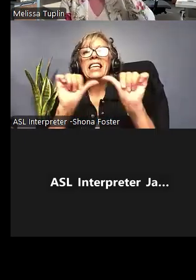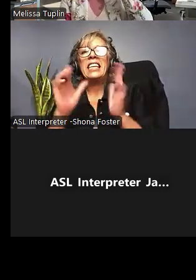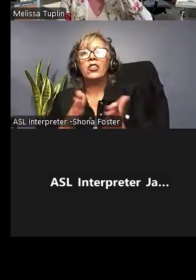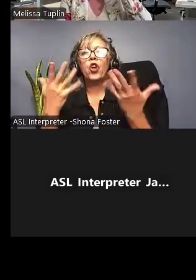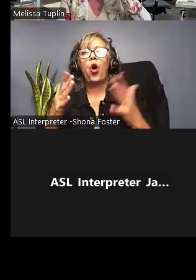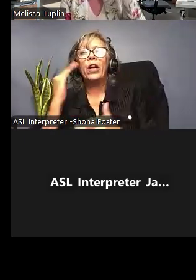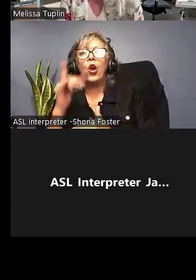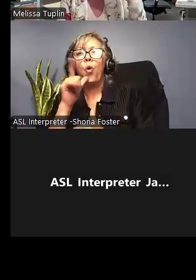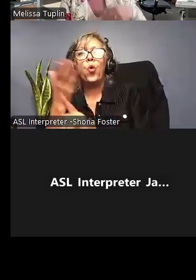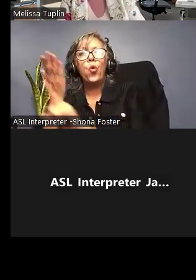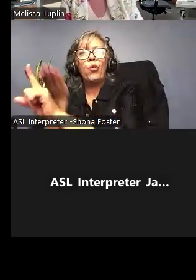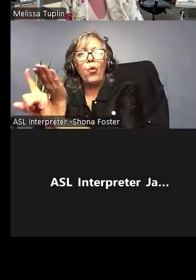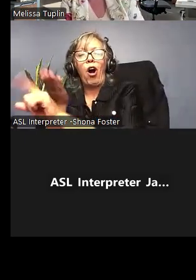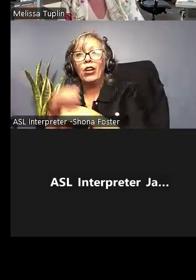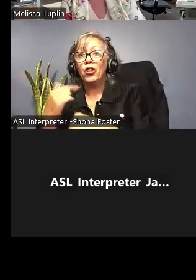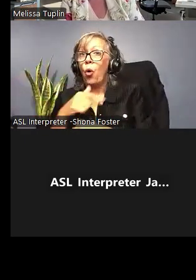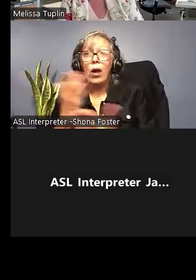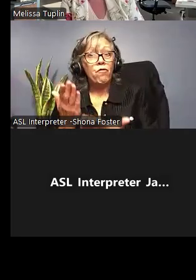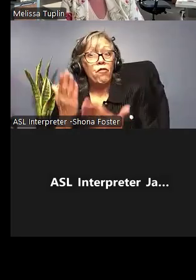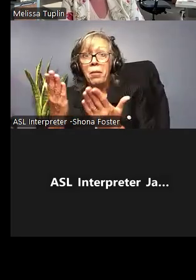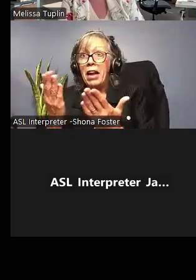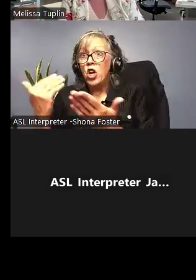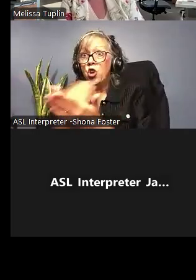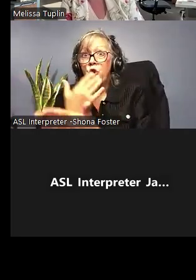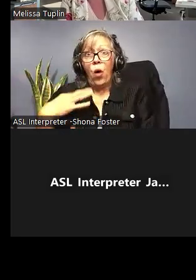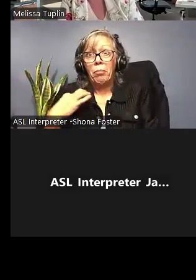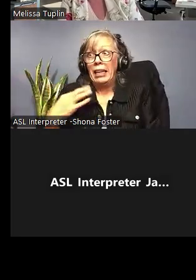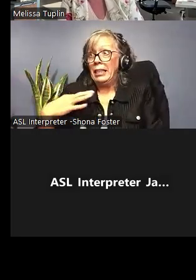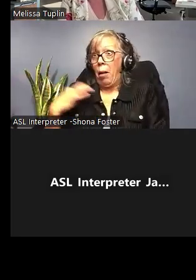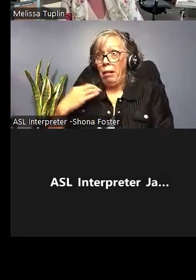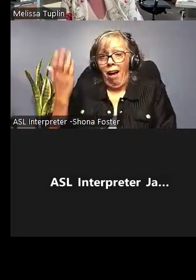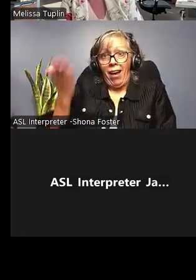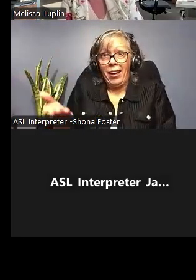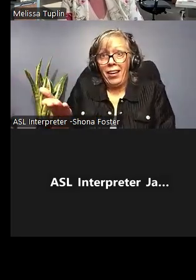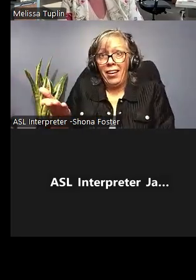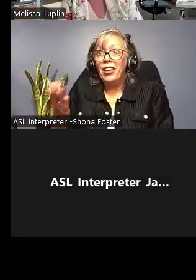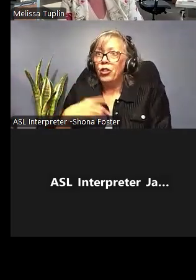applicants apply to this one-year program to begin building awareness of your organization